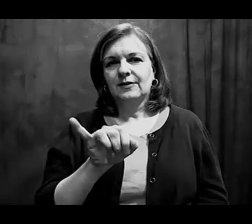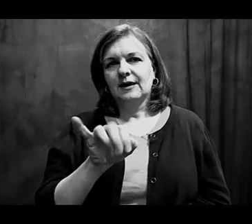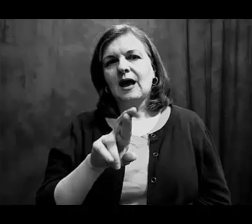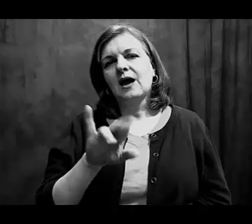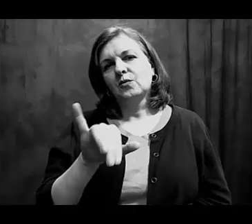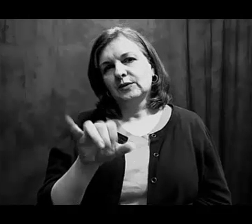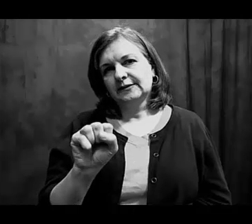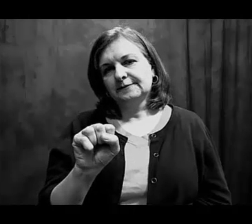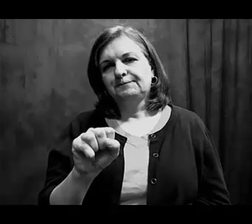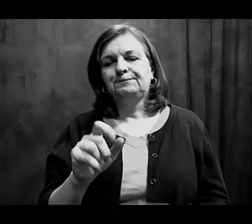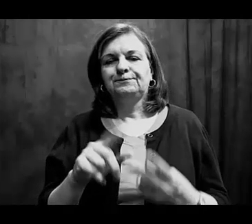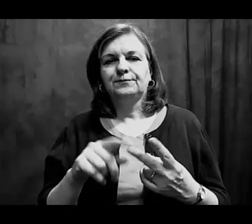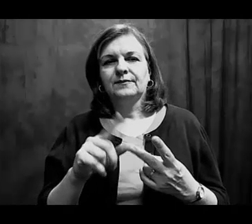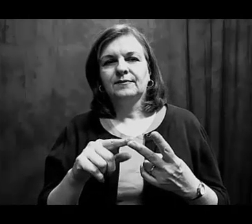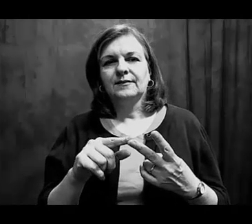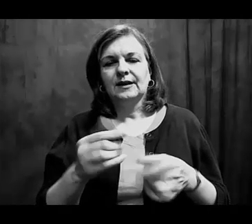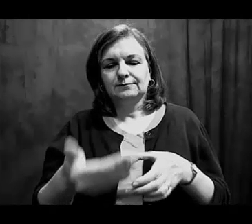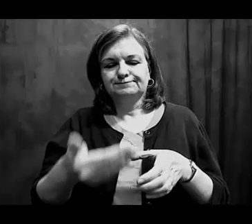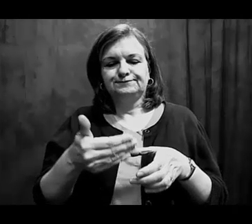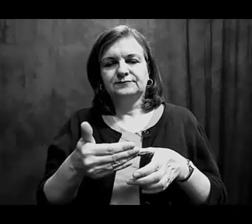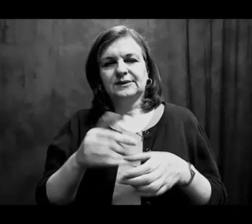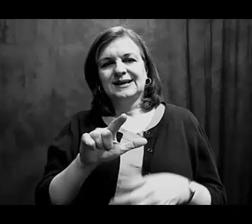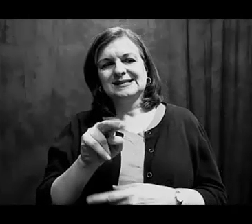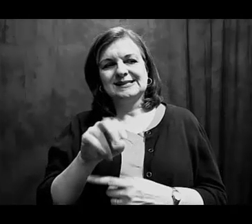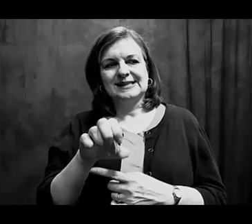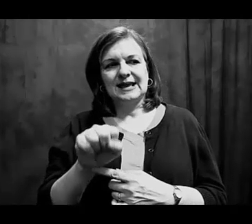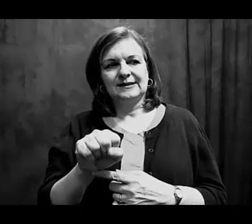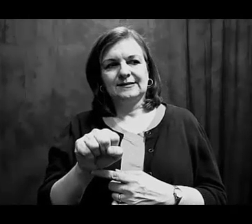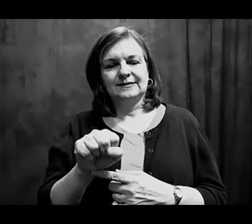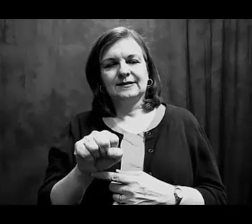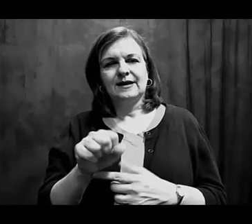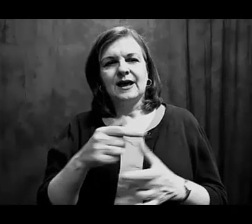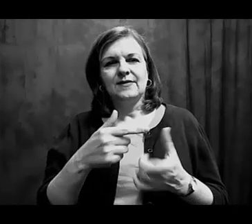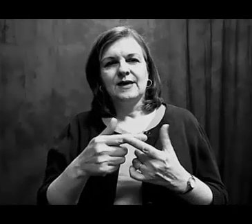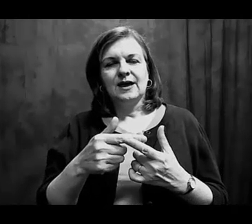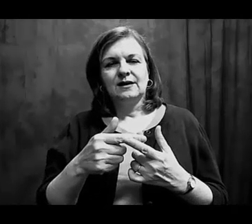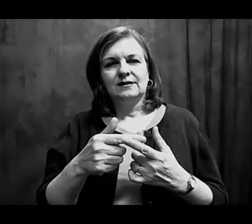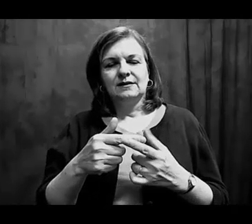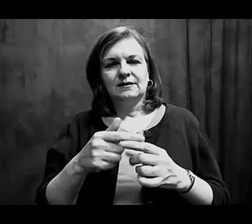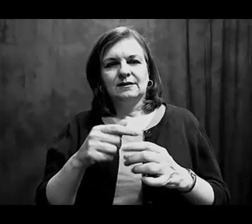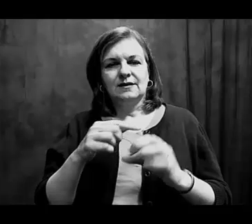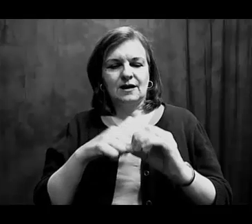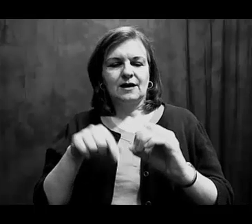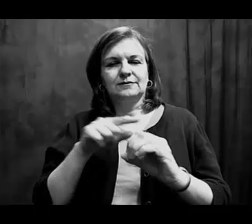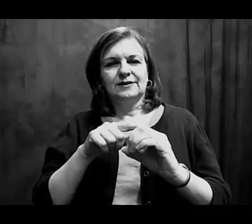we have the lens that sits here -- and we've got ciliary muscles